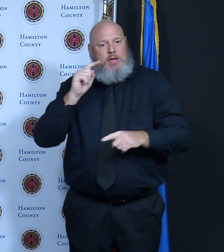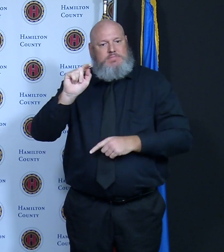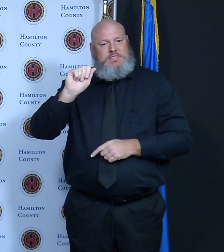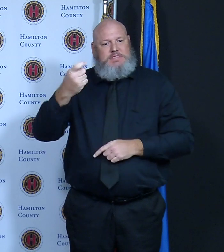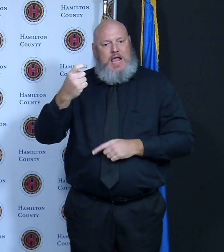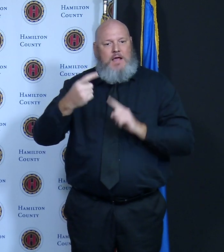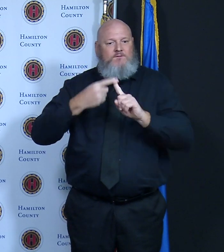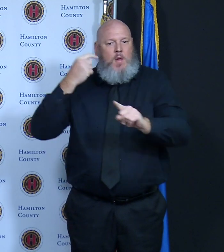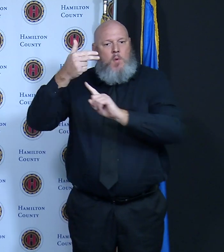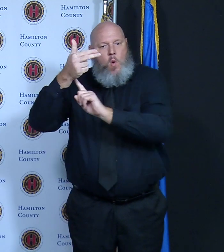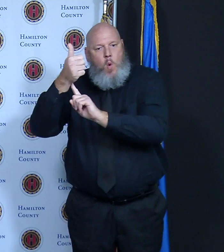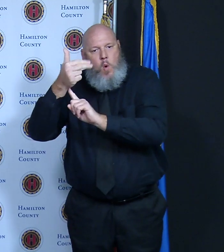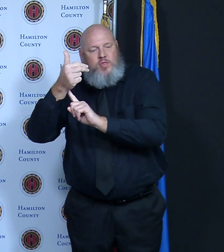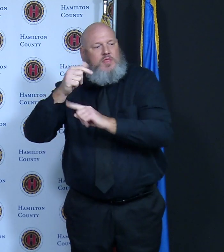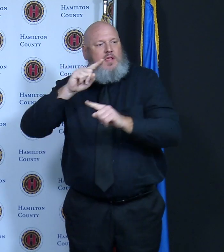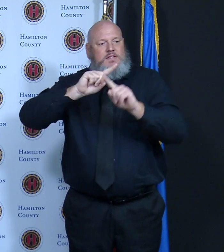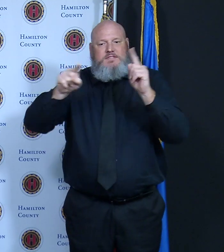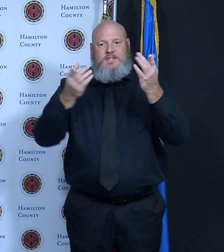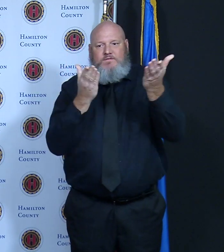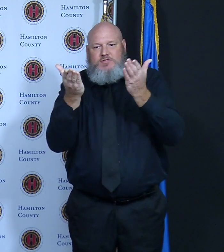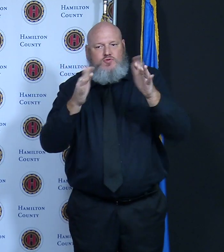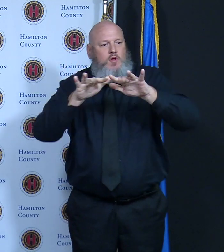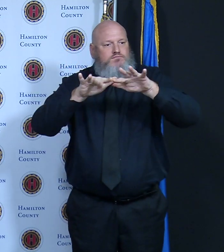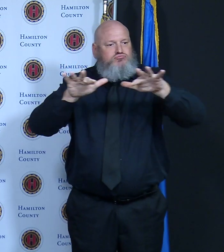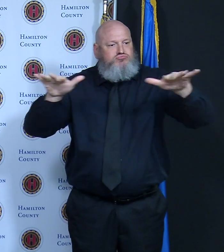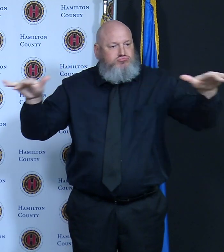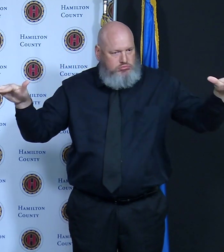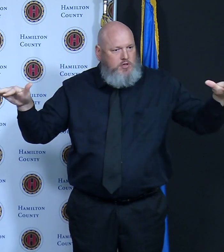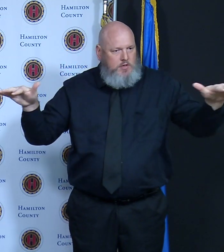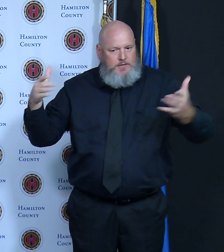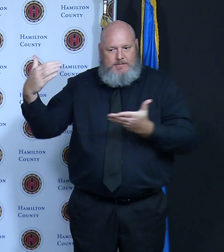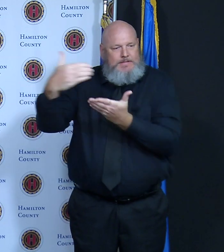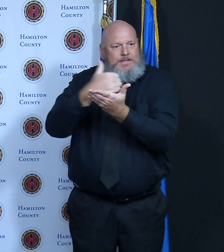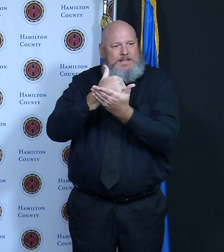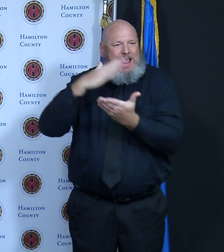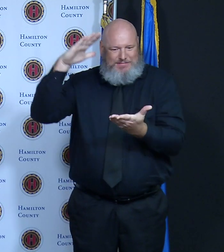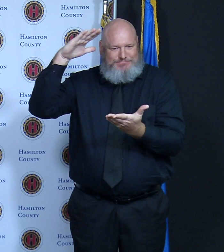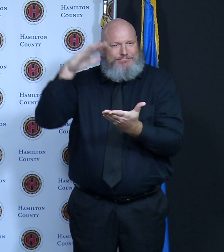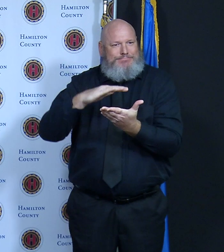level and state level to help us through some of the financial hardship so there